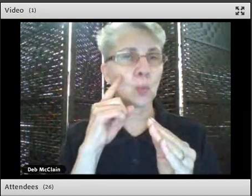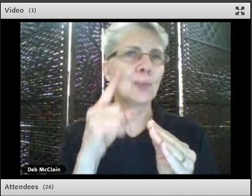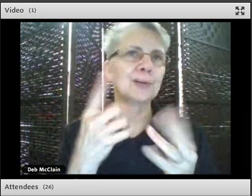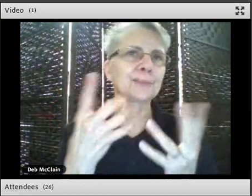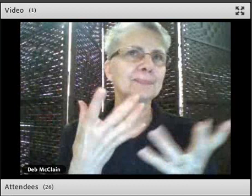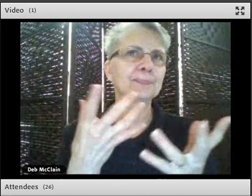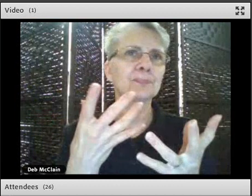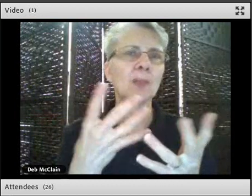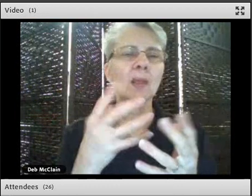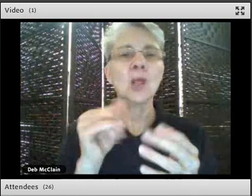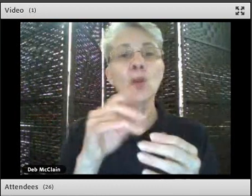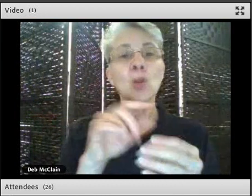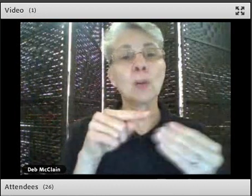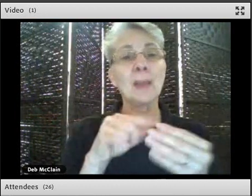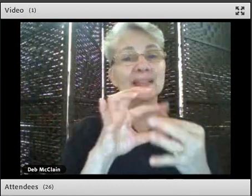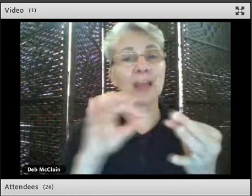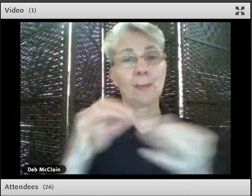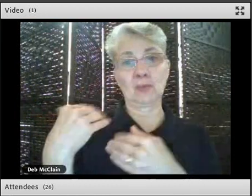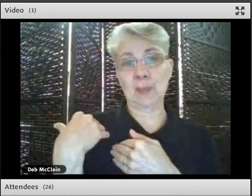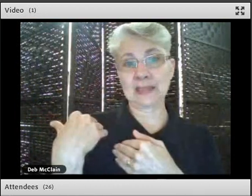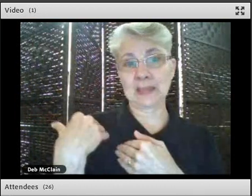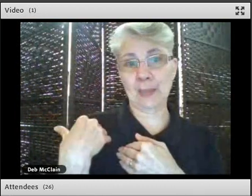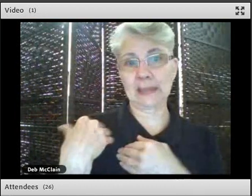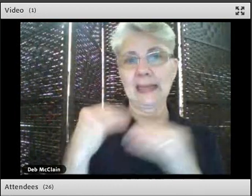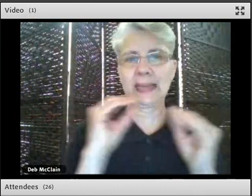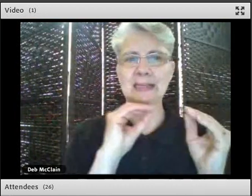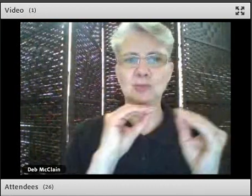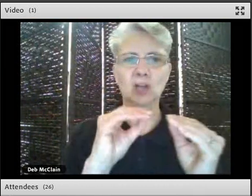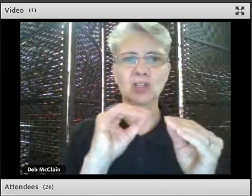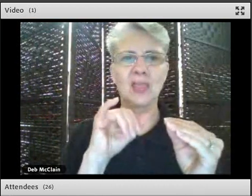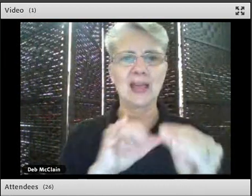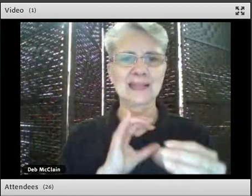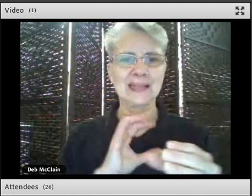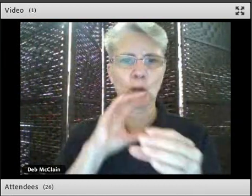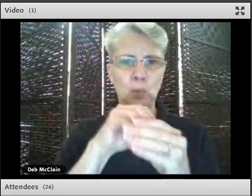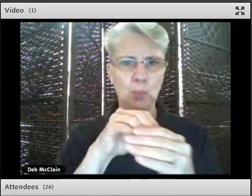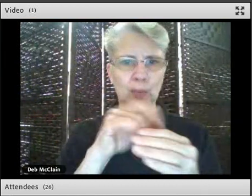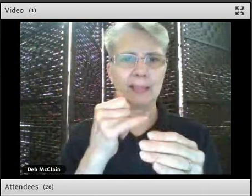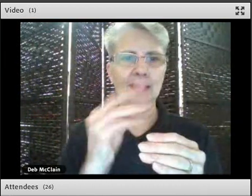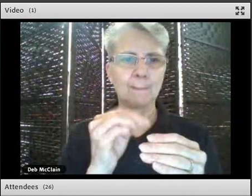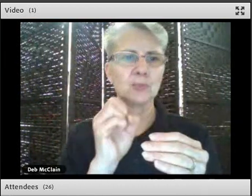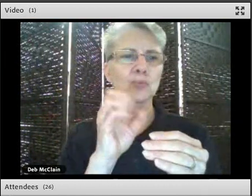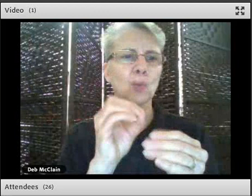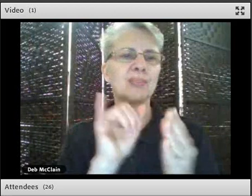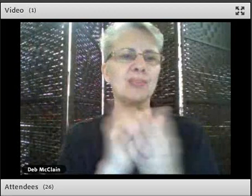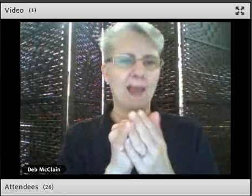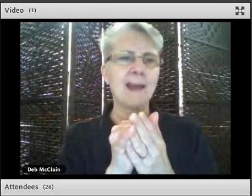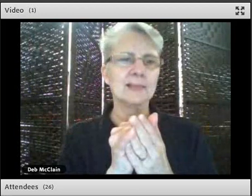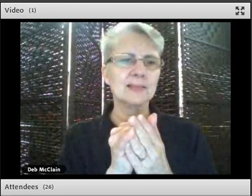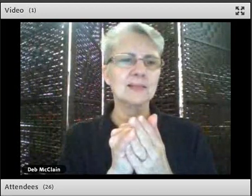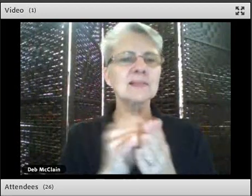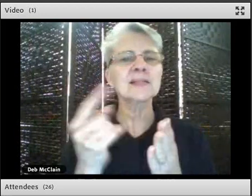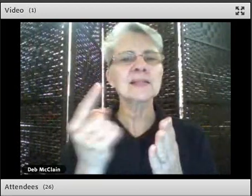is including them. So that is something that, if you're coming from an AACR2 tradition,